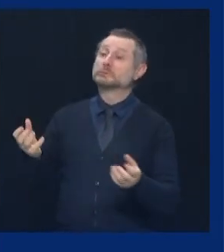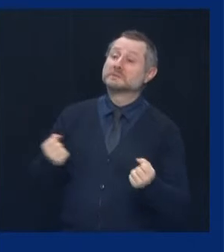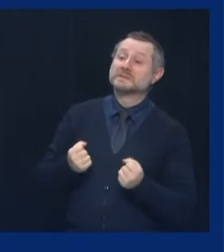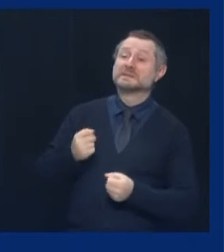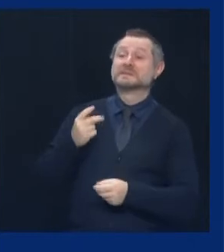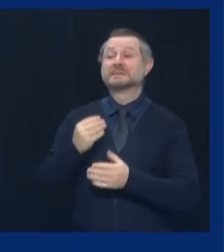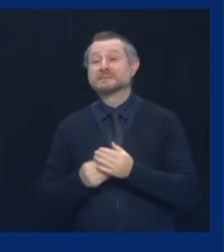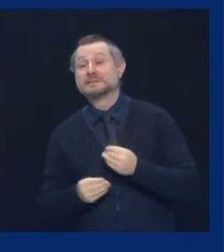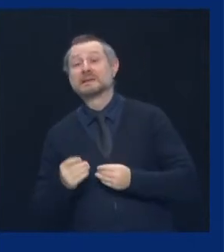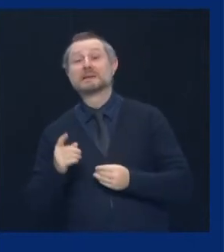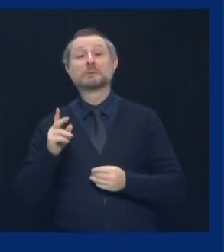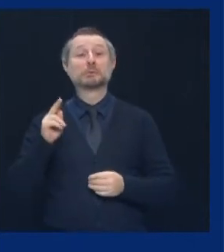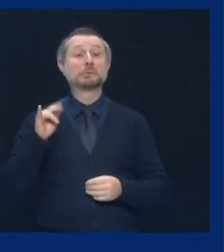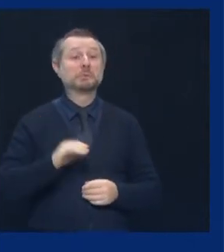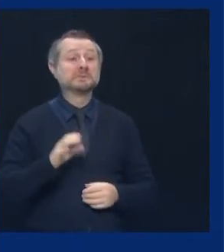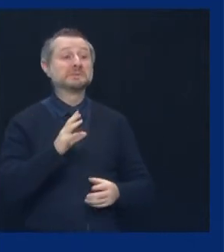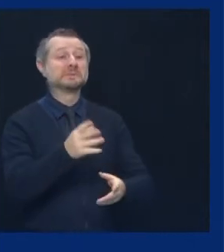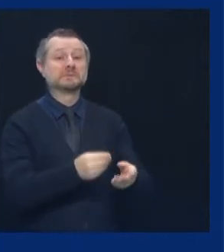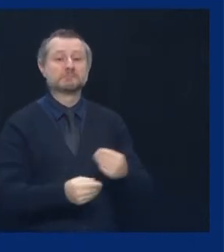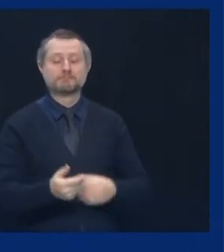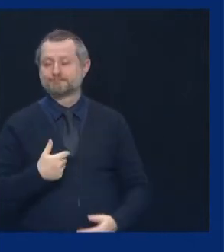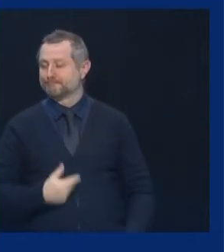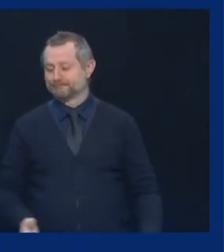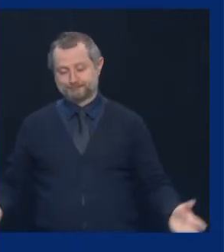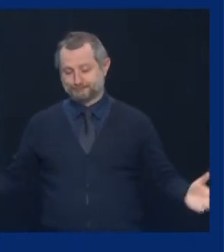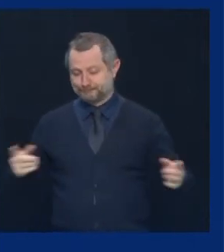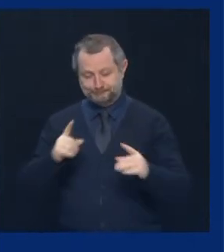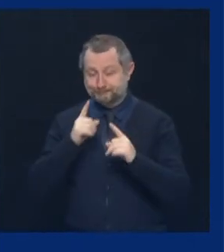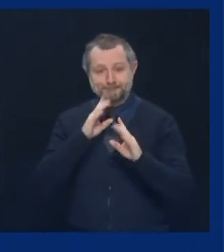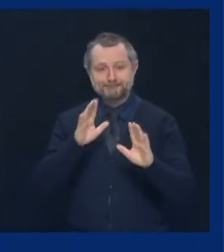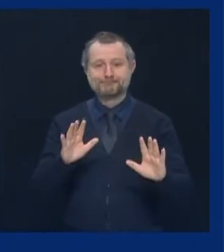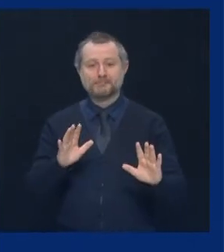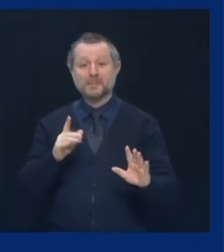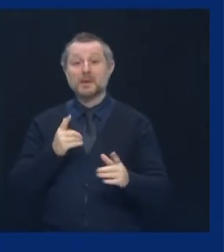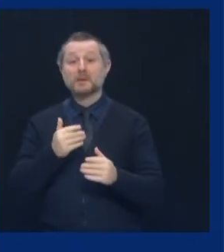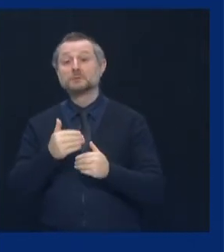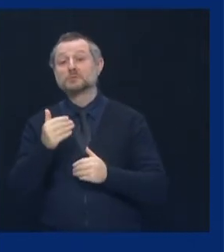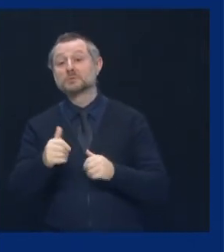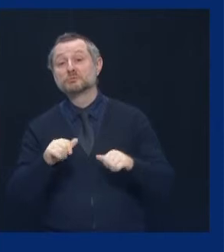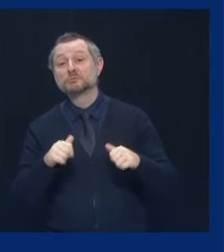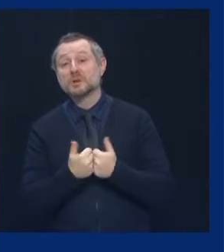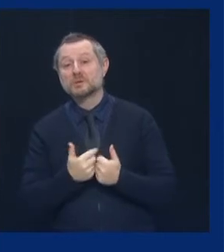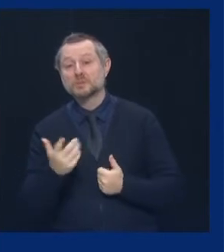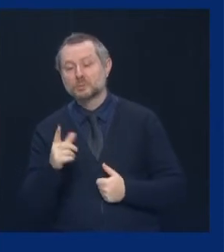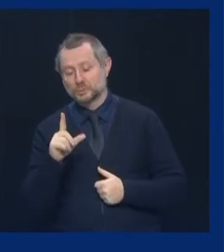FIXING A BUDGET HOLE IN THE